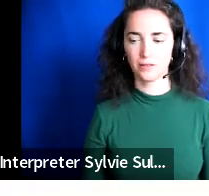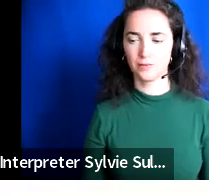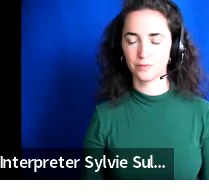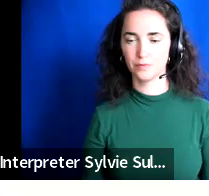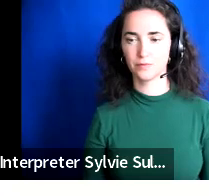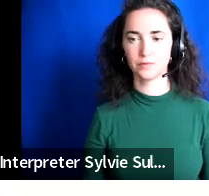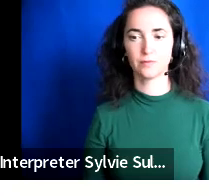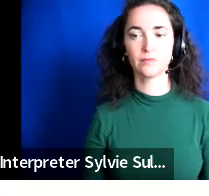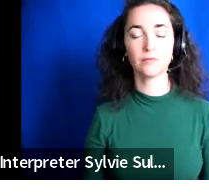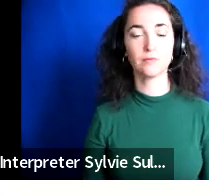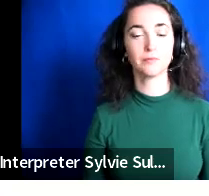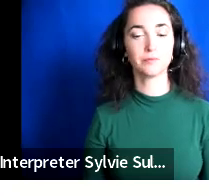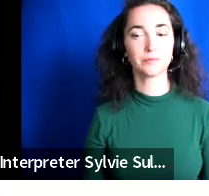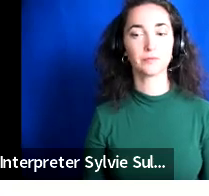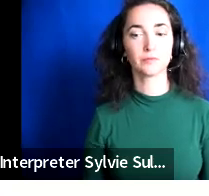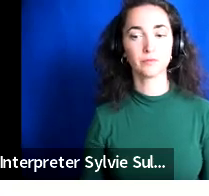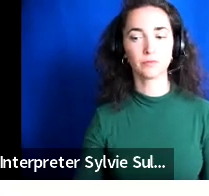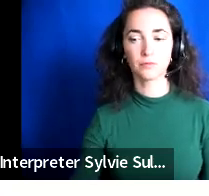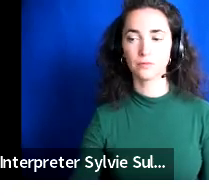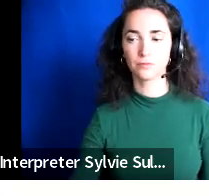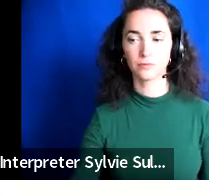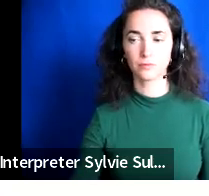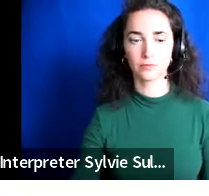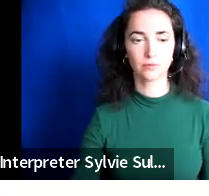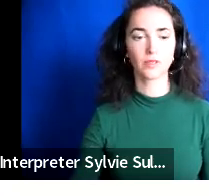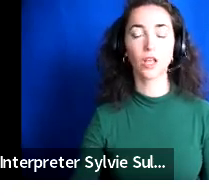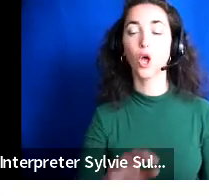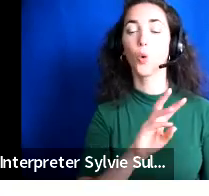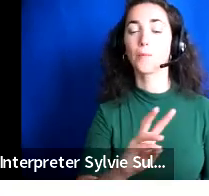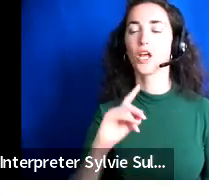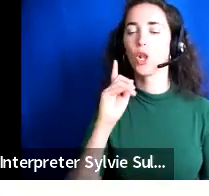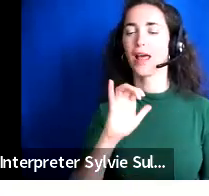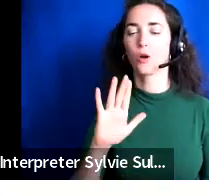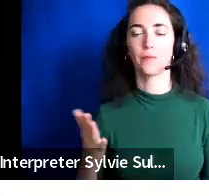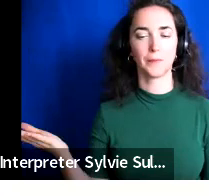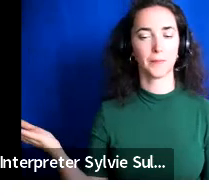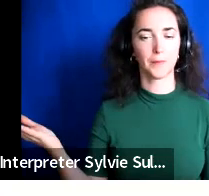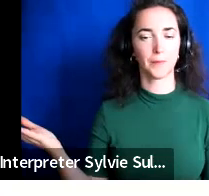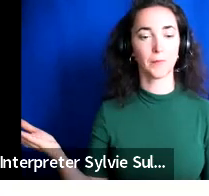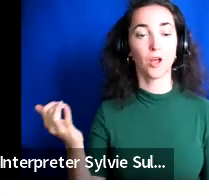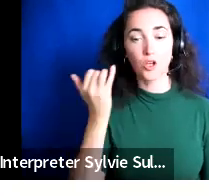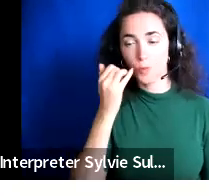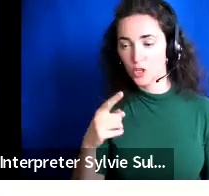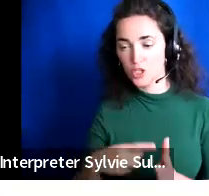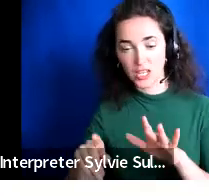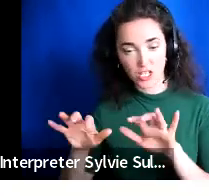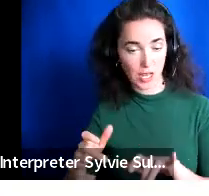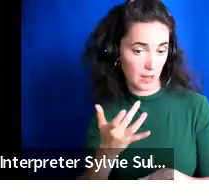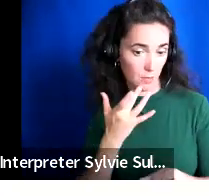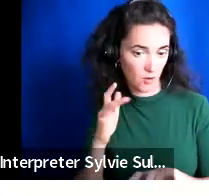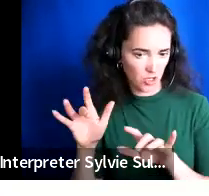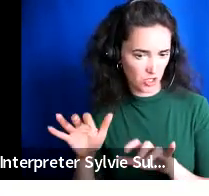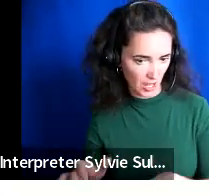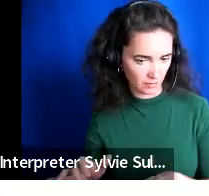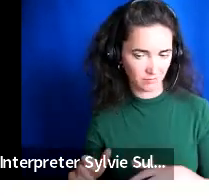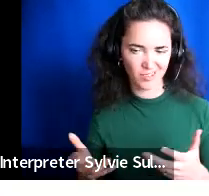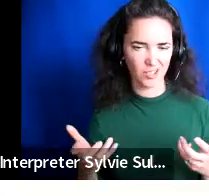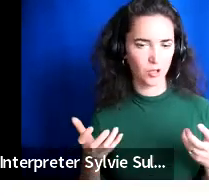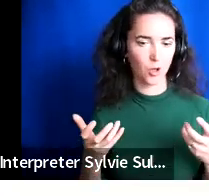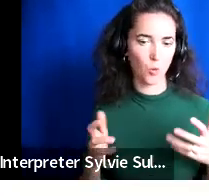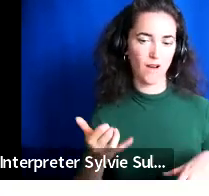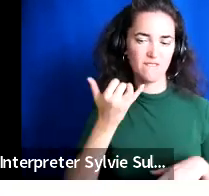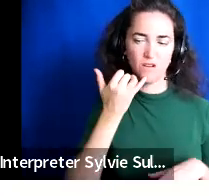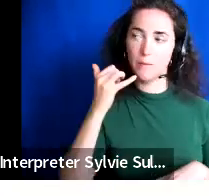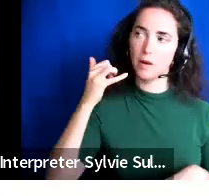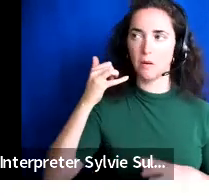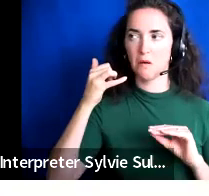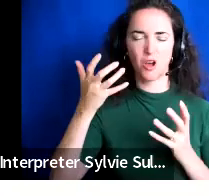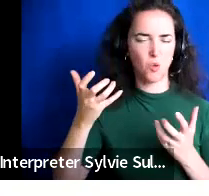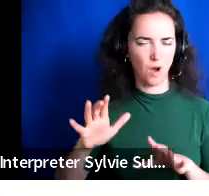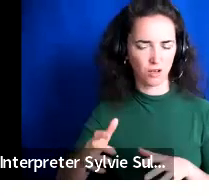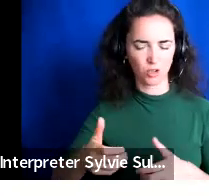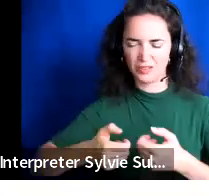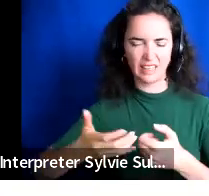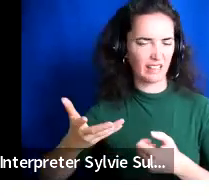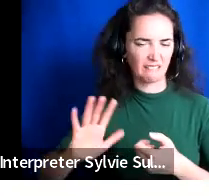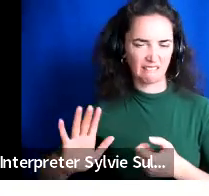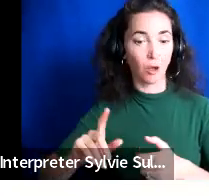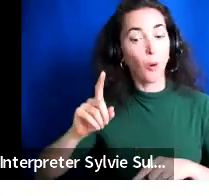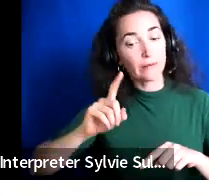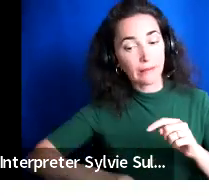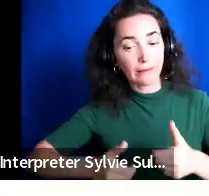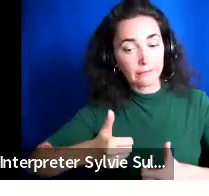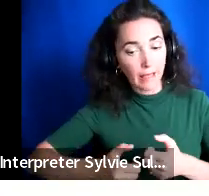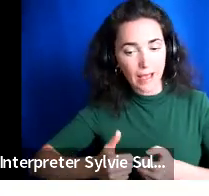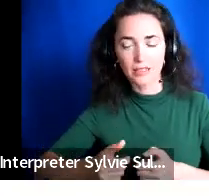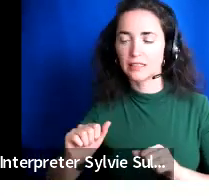And this is just a picture of the website, for if anyone wants to go the lifeline chat if they prefer not to, do phone talk, or they prefer not to text, or they're not able to text, they can also go